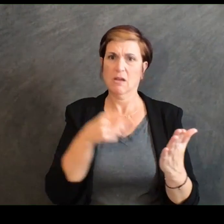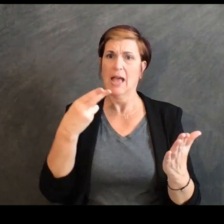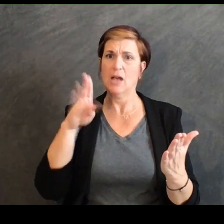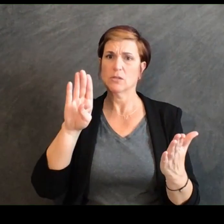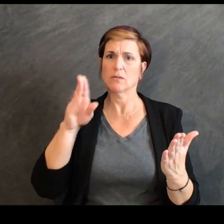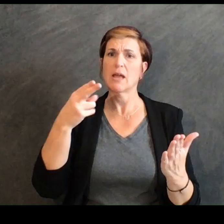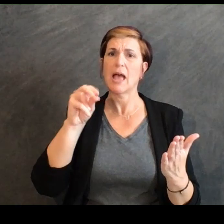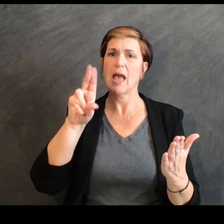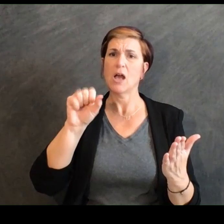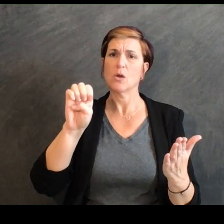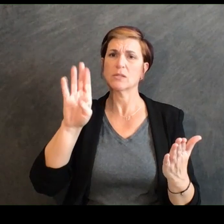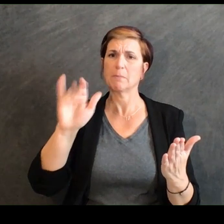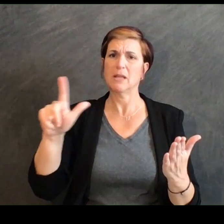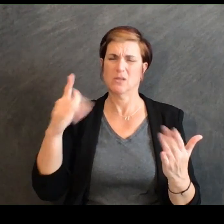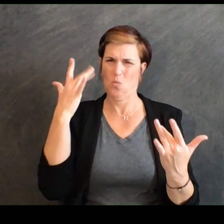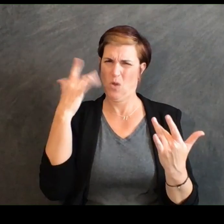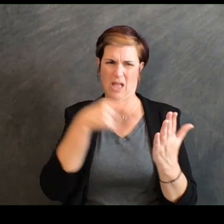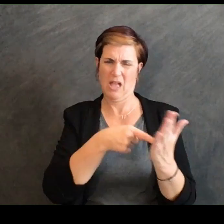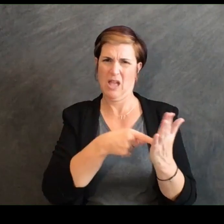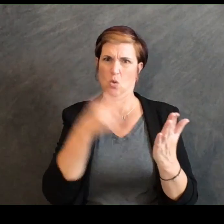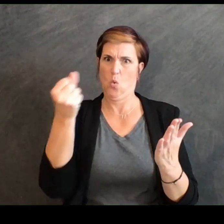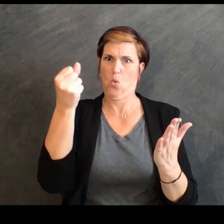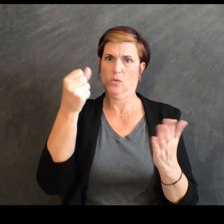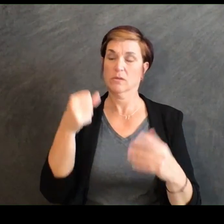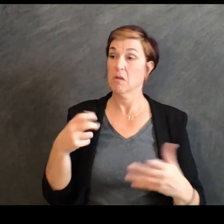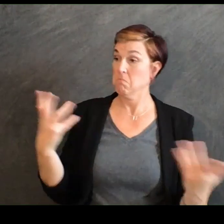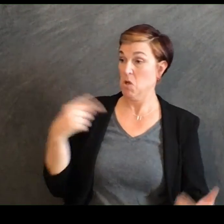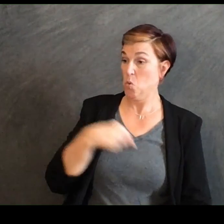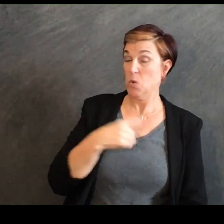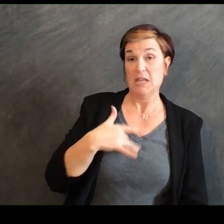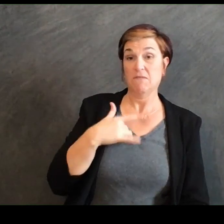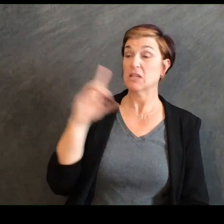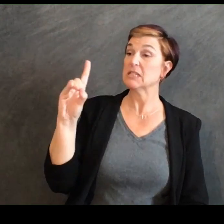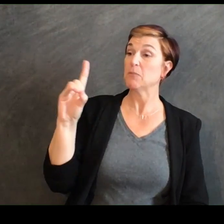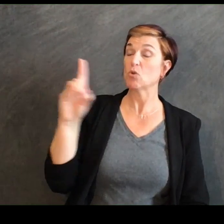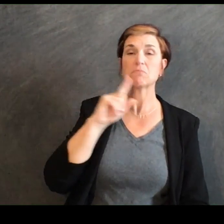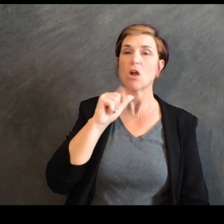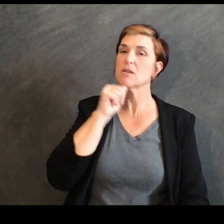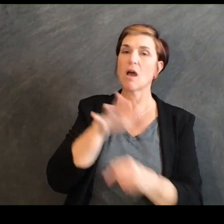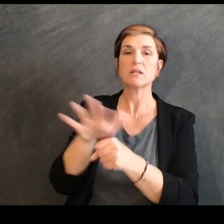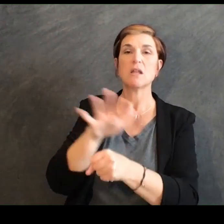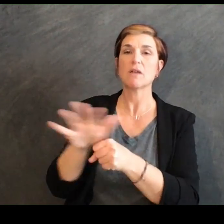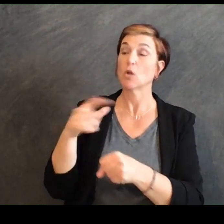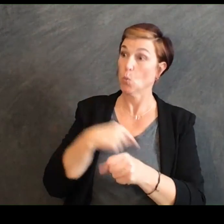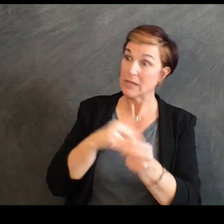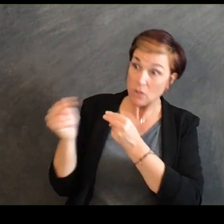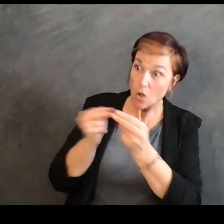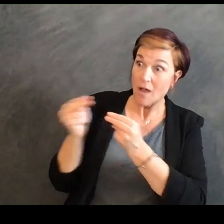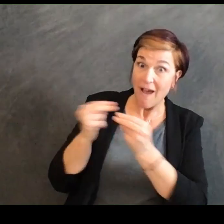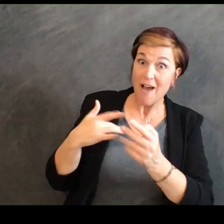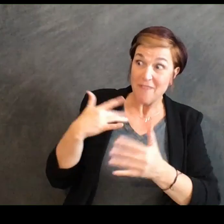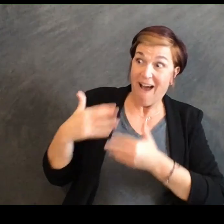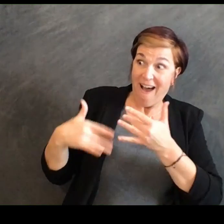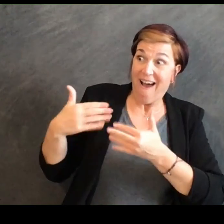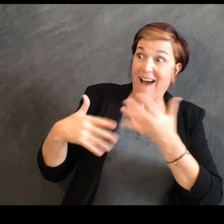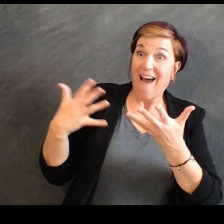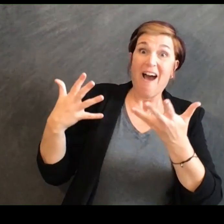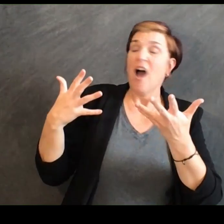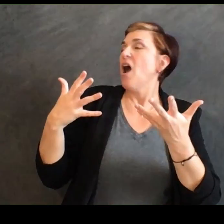they're giving enough we don't think the Democrats are giving enough we're negotiating we thought we had something but all of a sudden and they